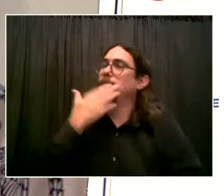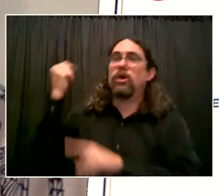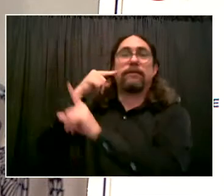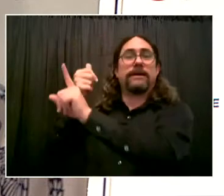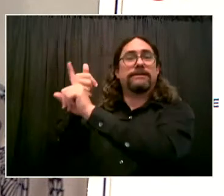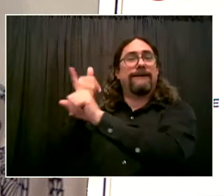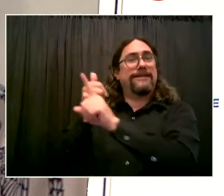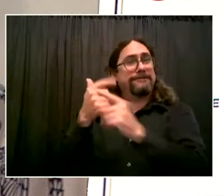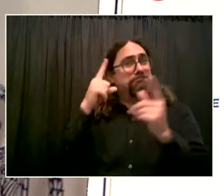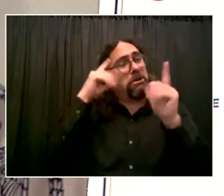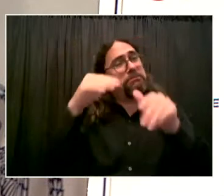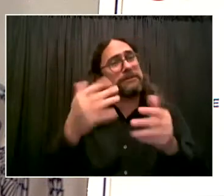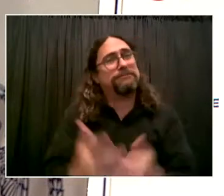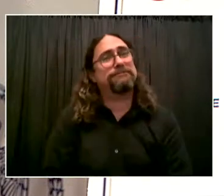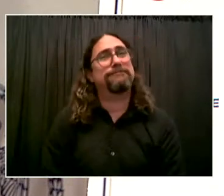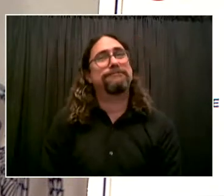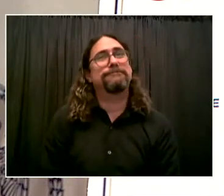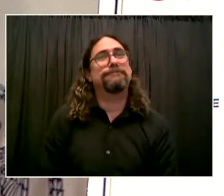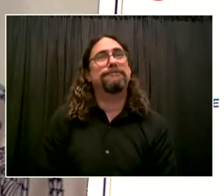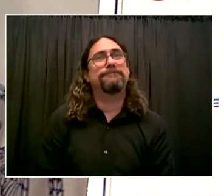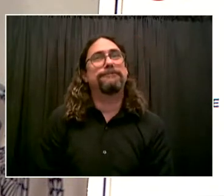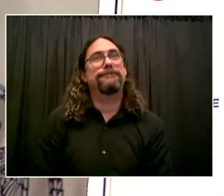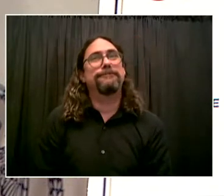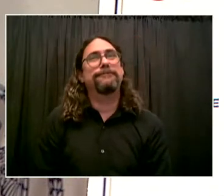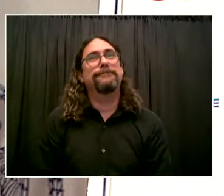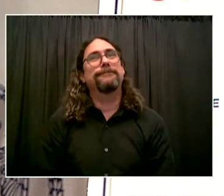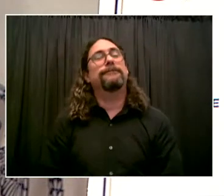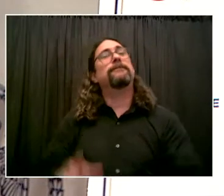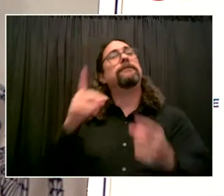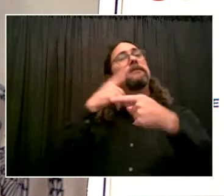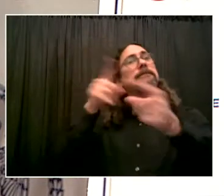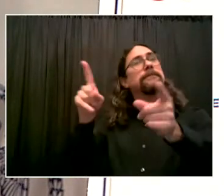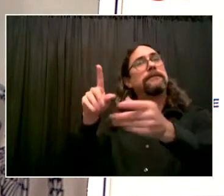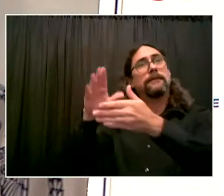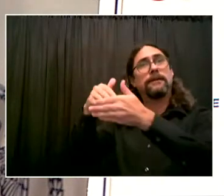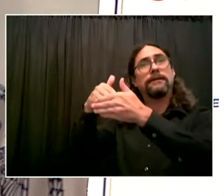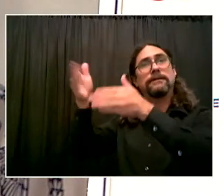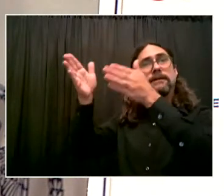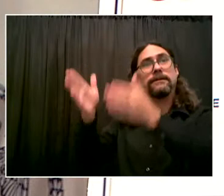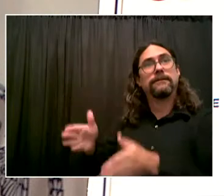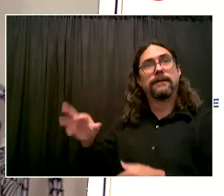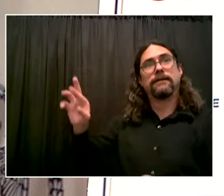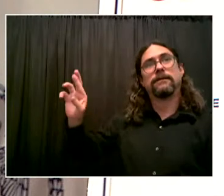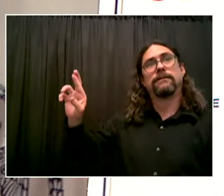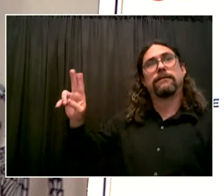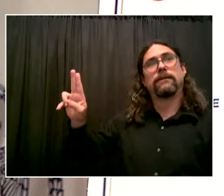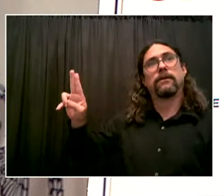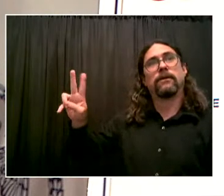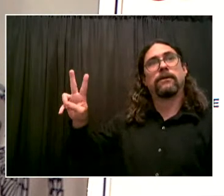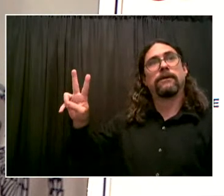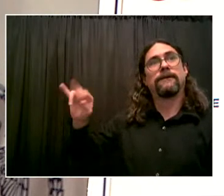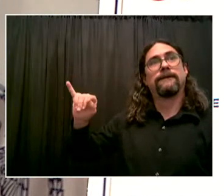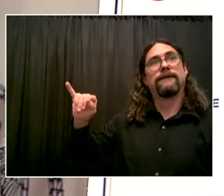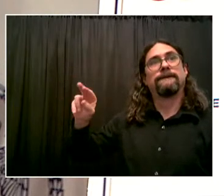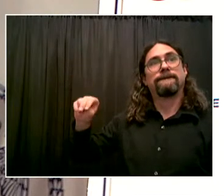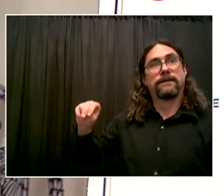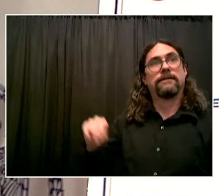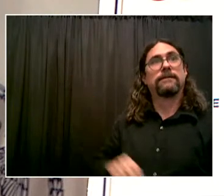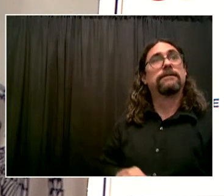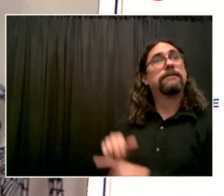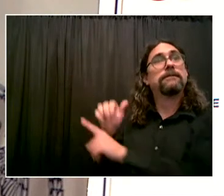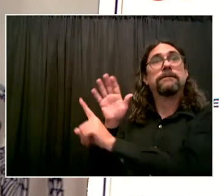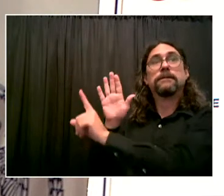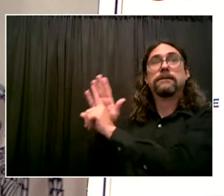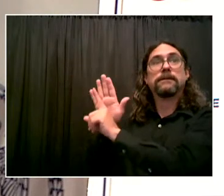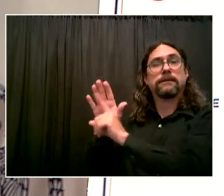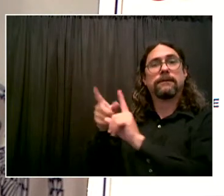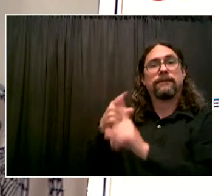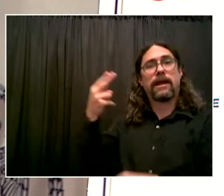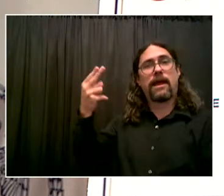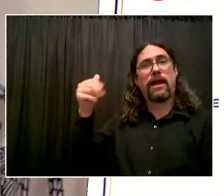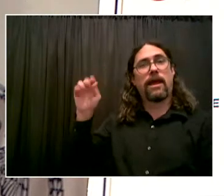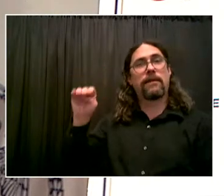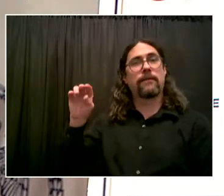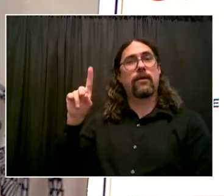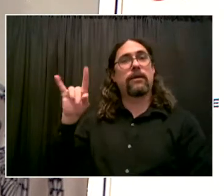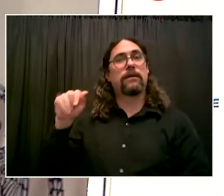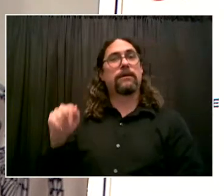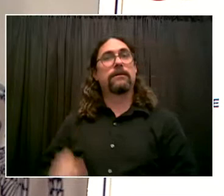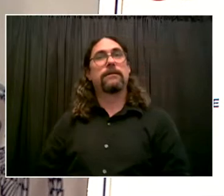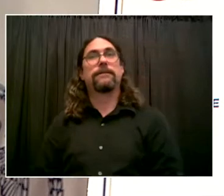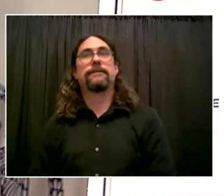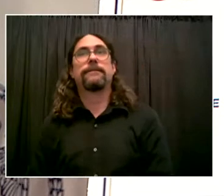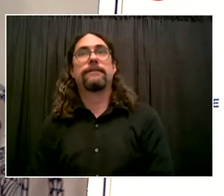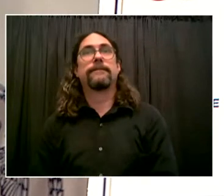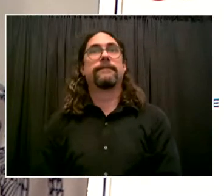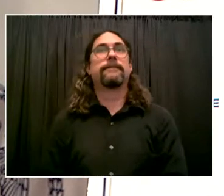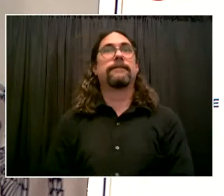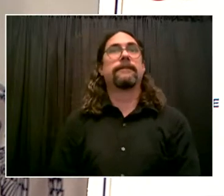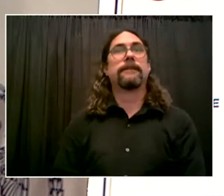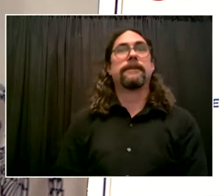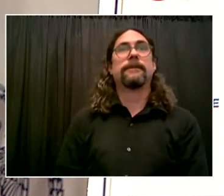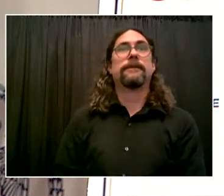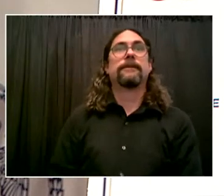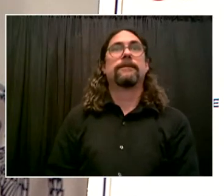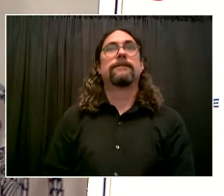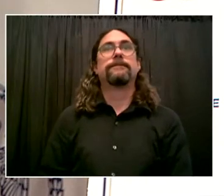GOES TO REUVAIN